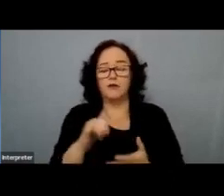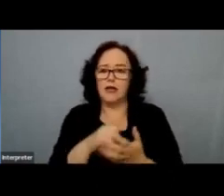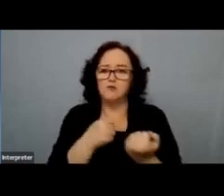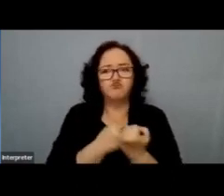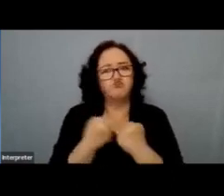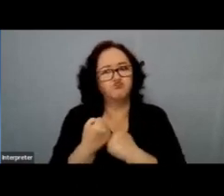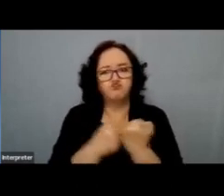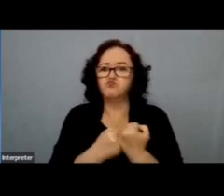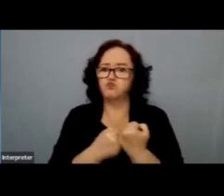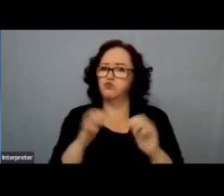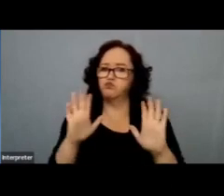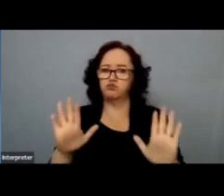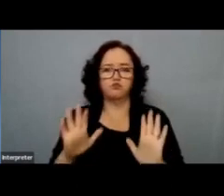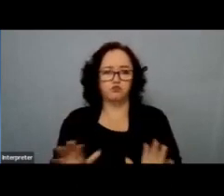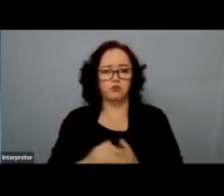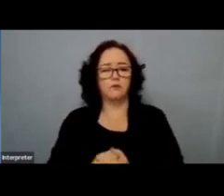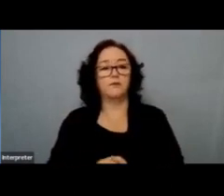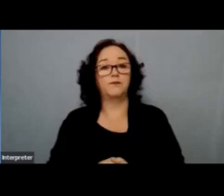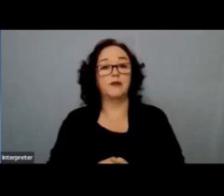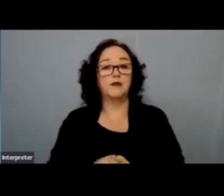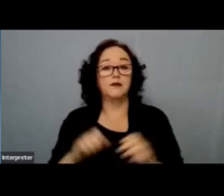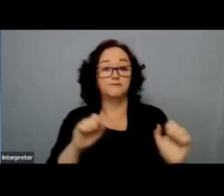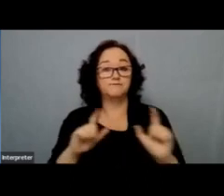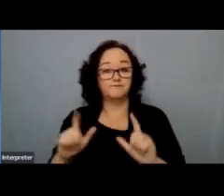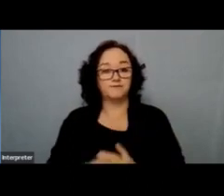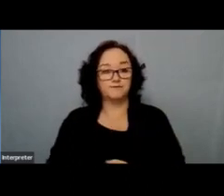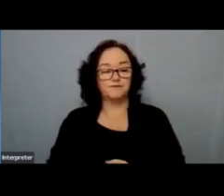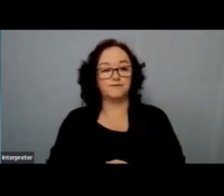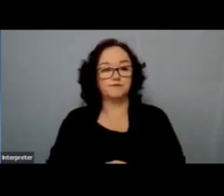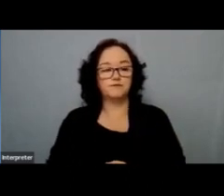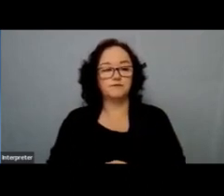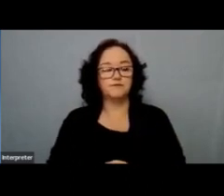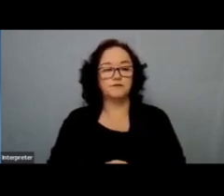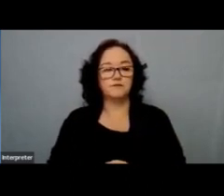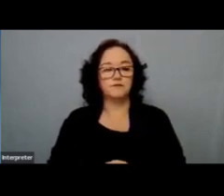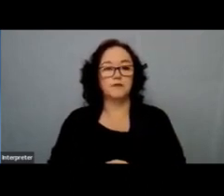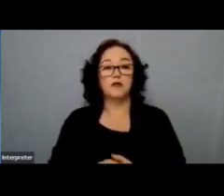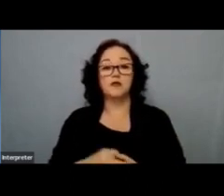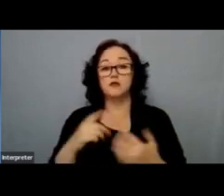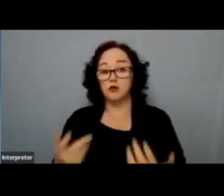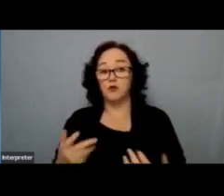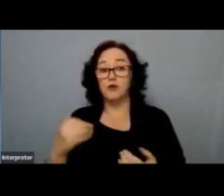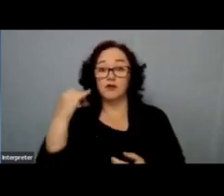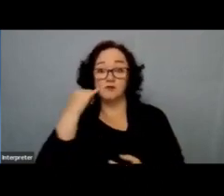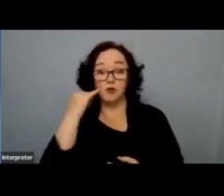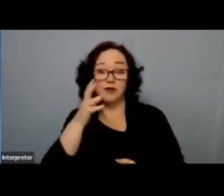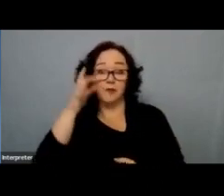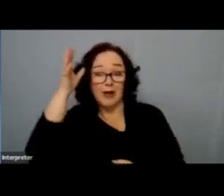slide. So for when the parent has had a brain injury of parenting after an injury,